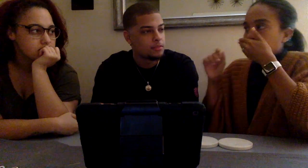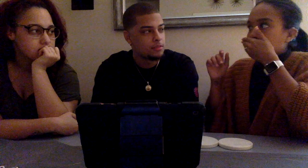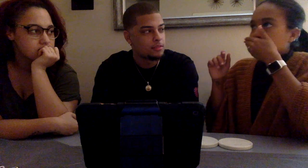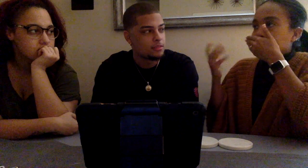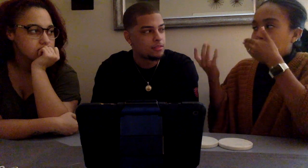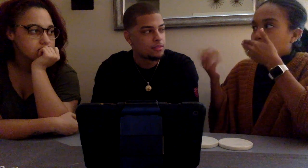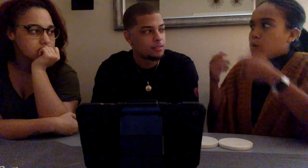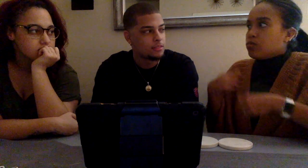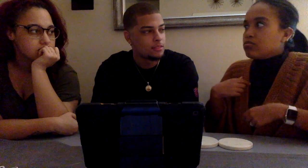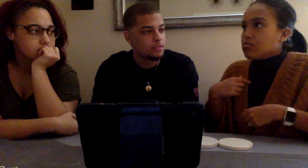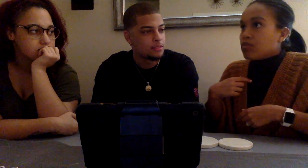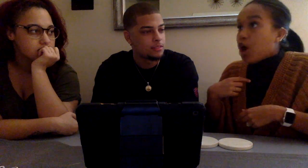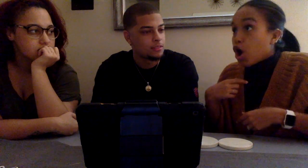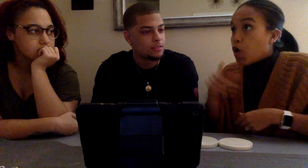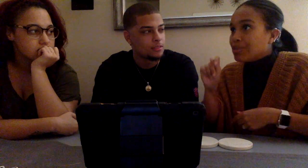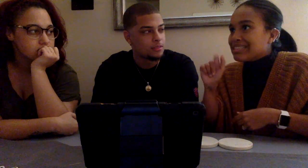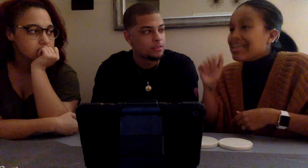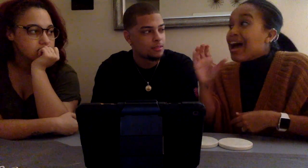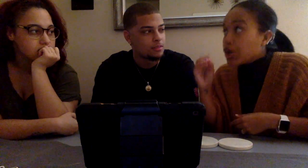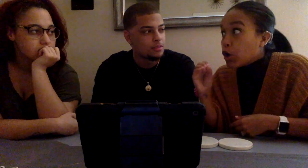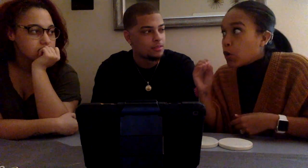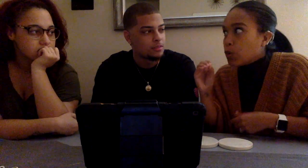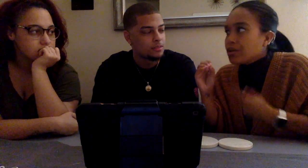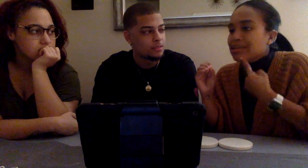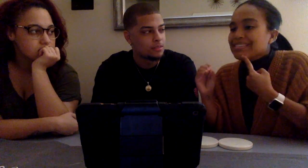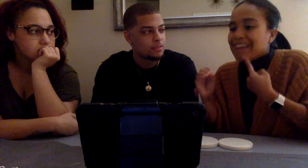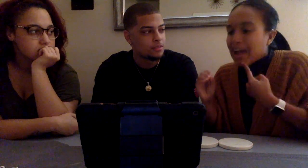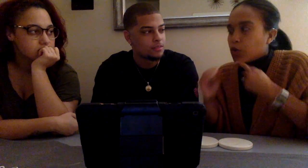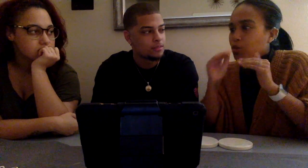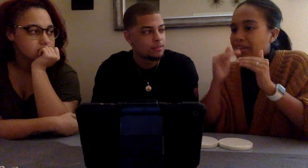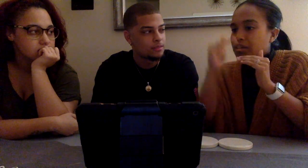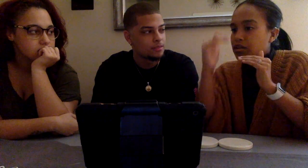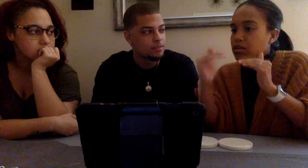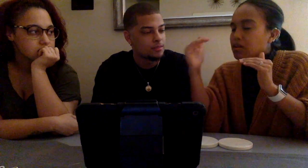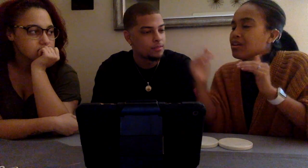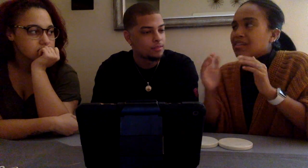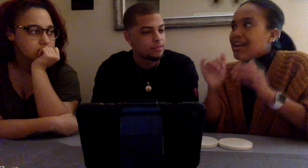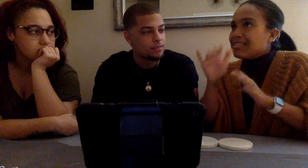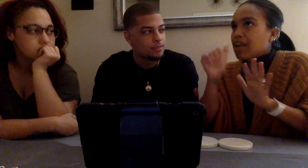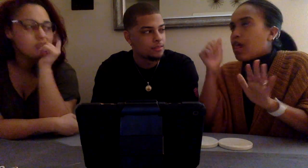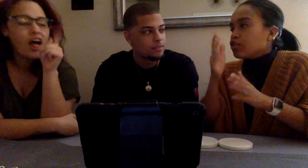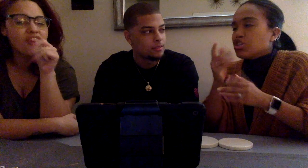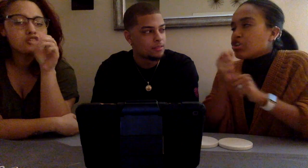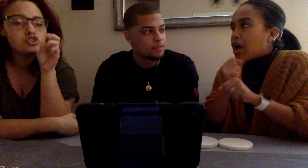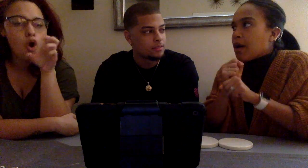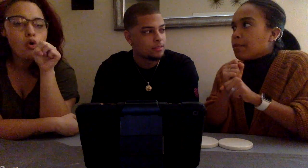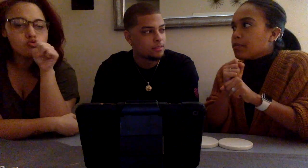*covers mouth* TACO OHHHH, TACO? The way it sounded and knowing the syllables. That's part of the audiologist's job. Daisy: And the tone of it.